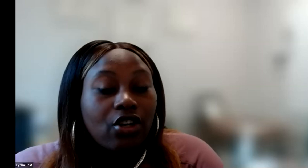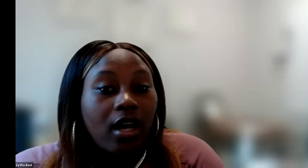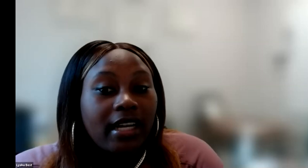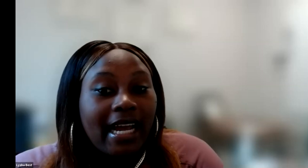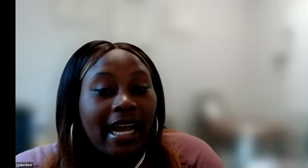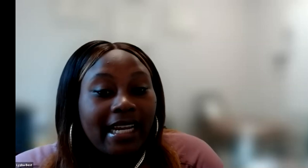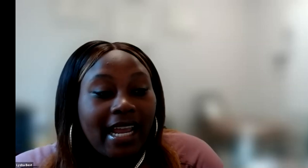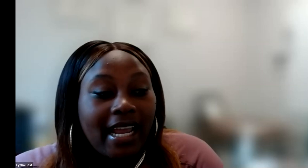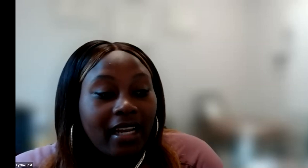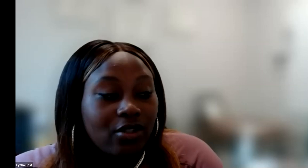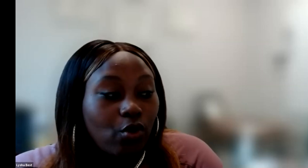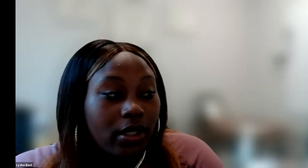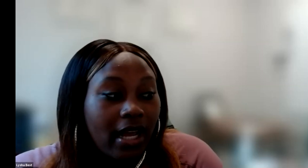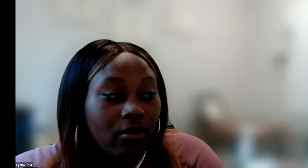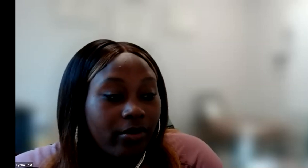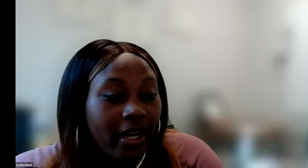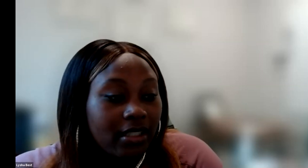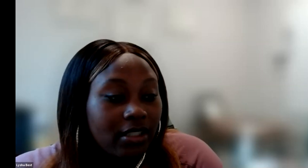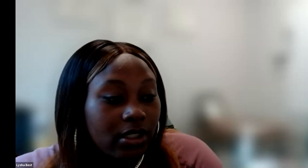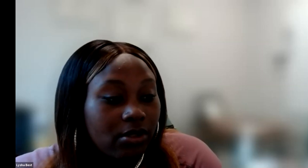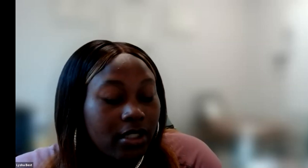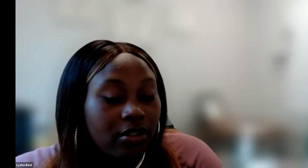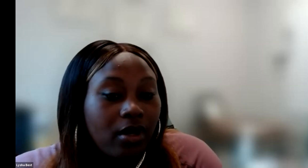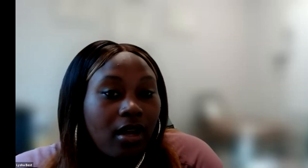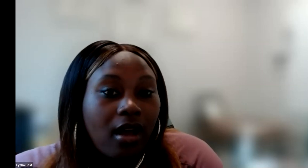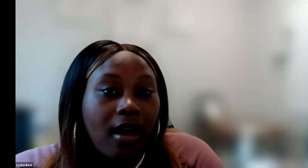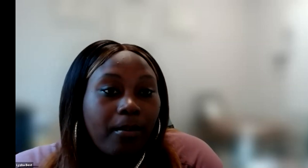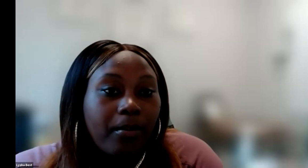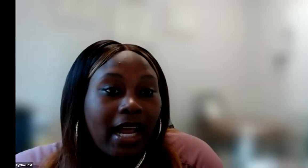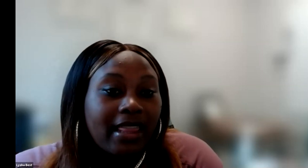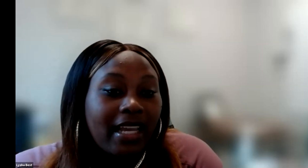Yeah. So, 988 is rolling out right and 2022.